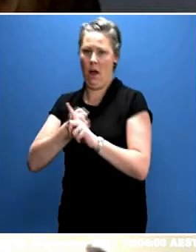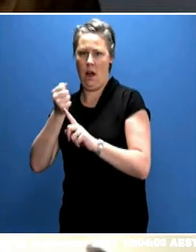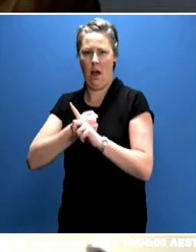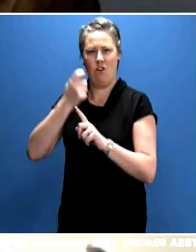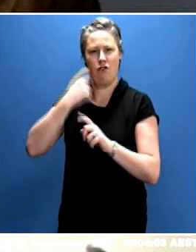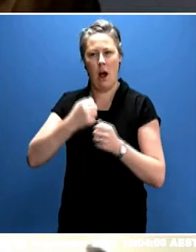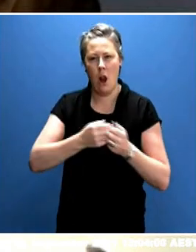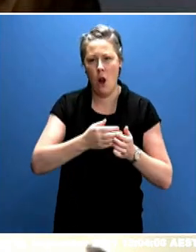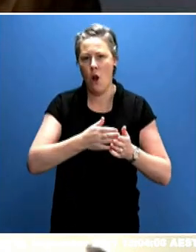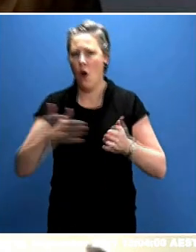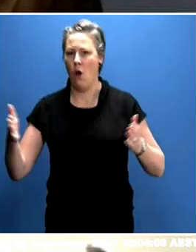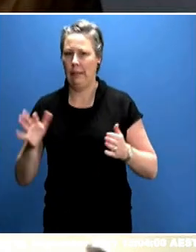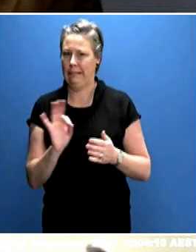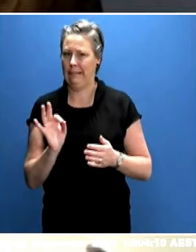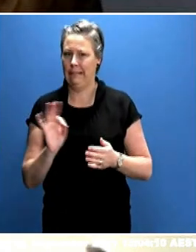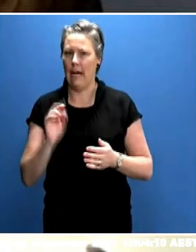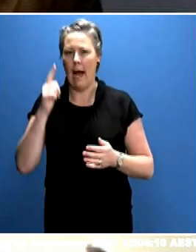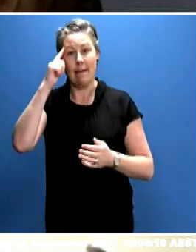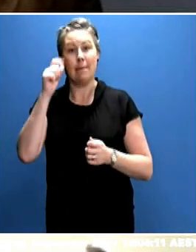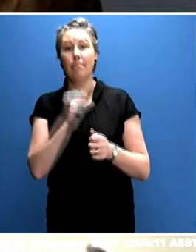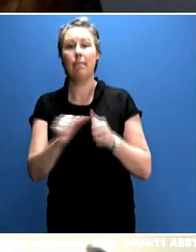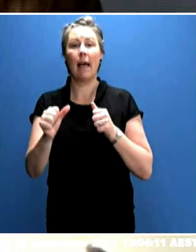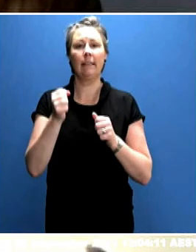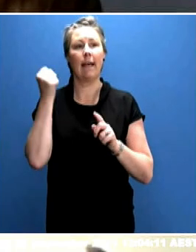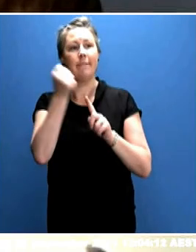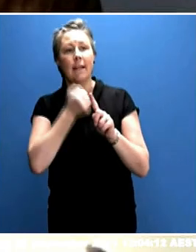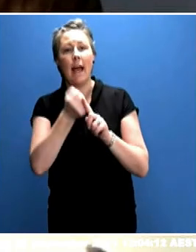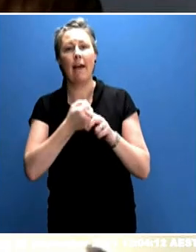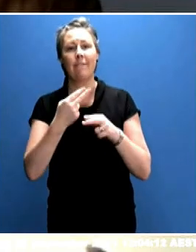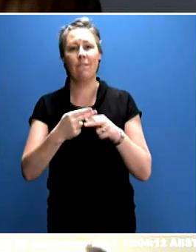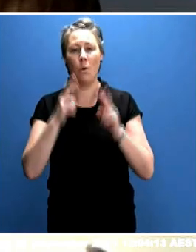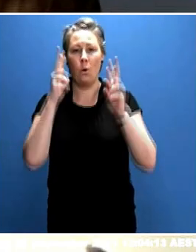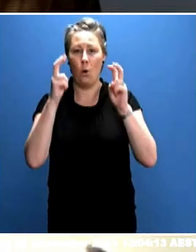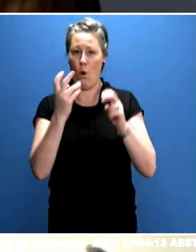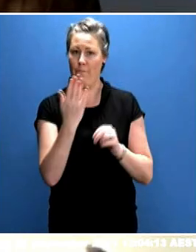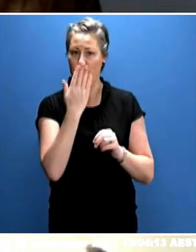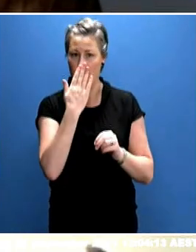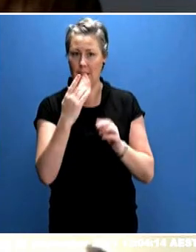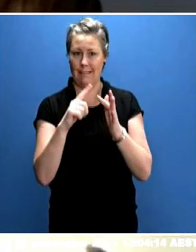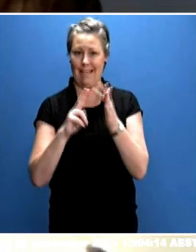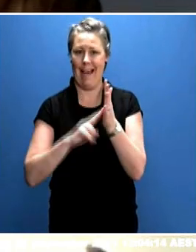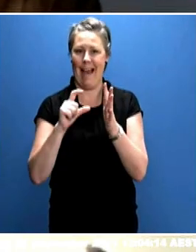What I'd advocate for would be front-end support, so it's earlier on,